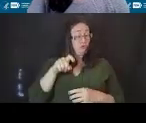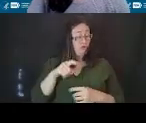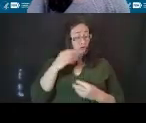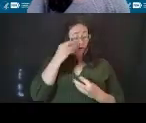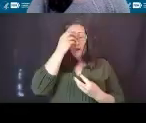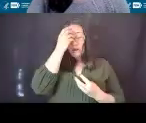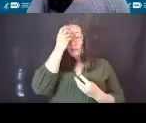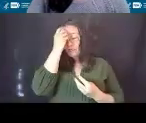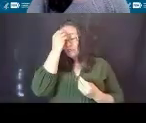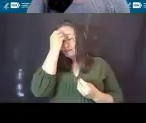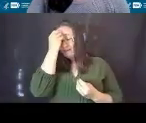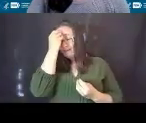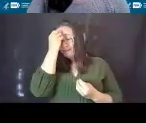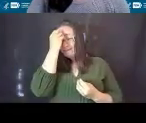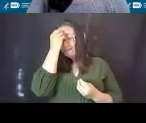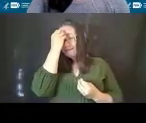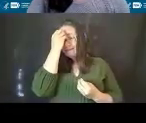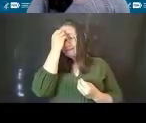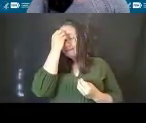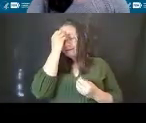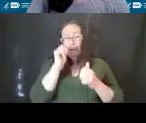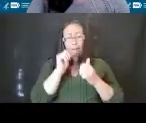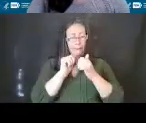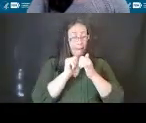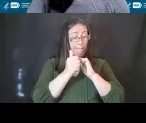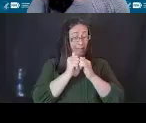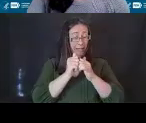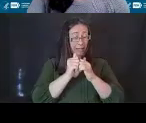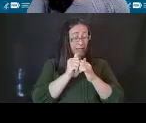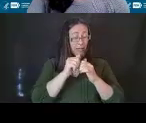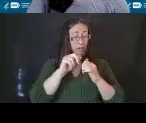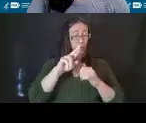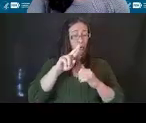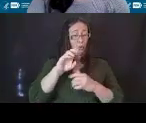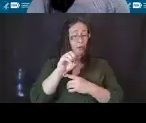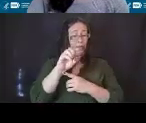Well, we have programs to help prepare the skilled,